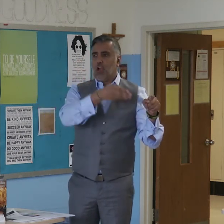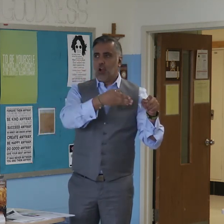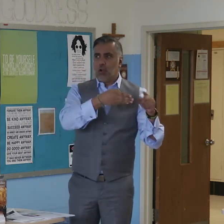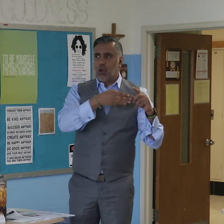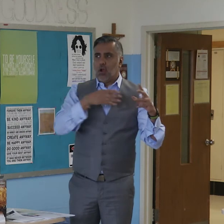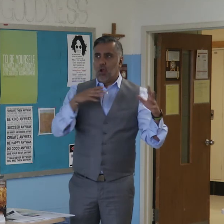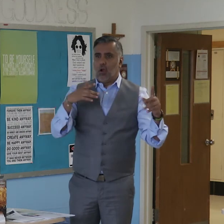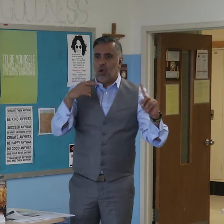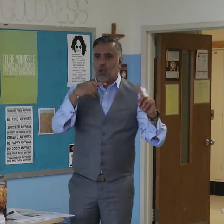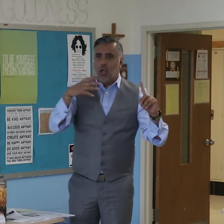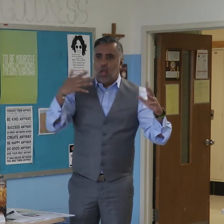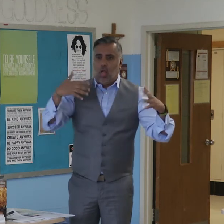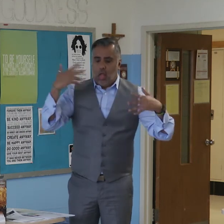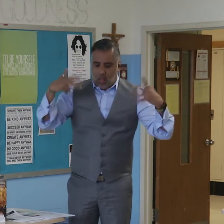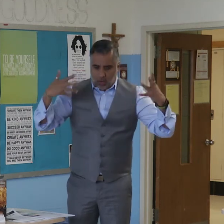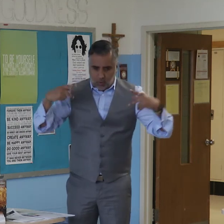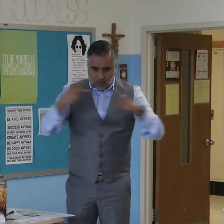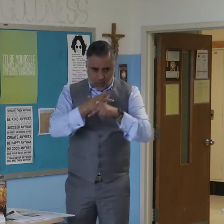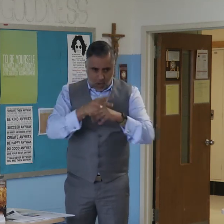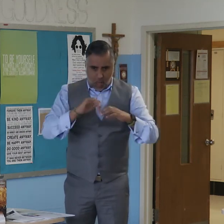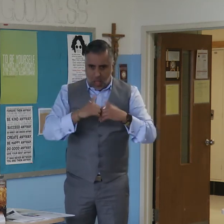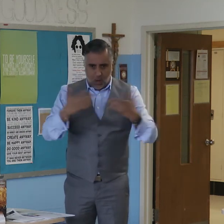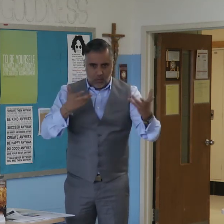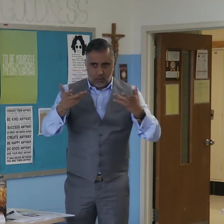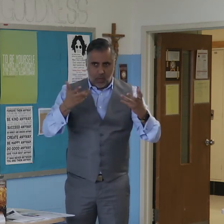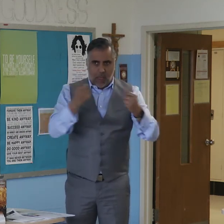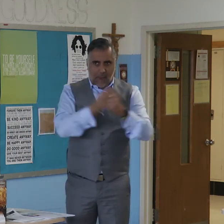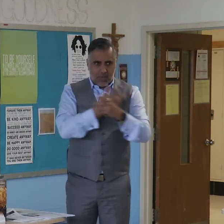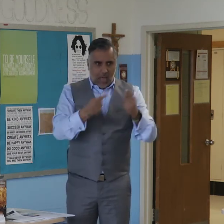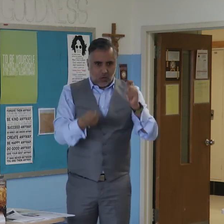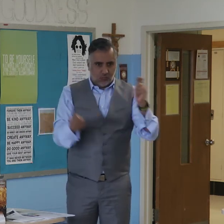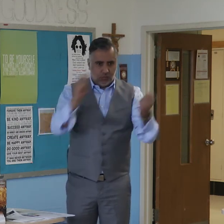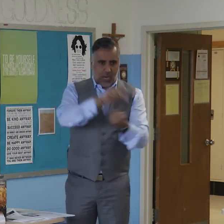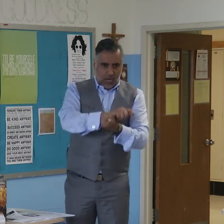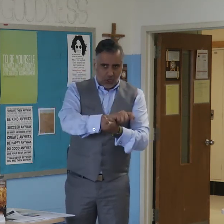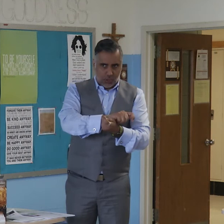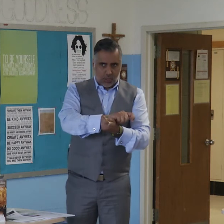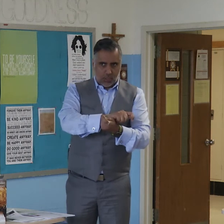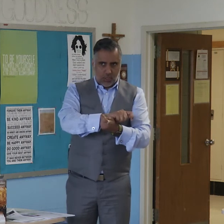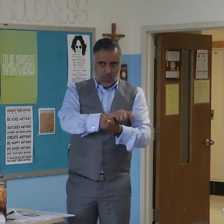they're just trying to figure out what do we do; everything has to change to how